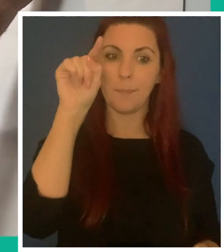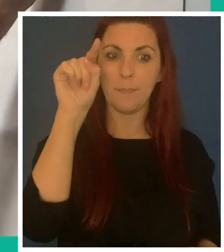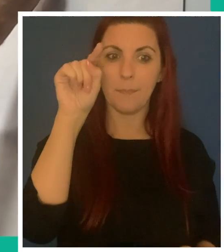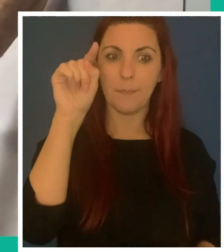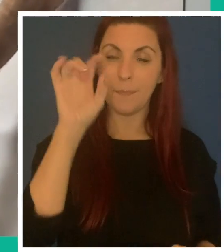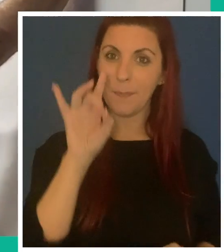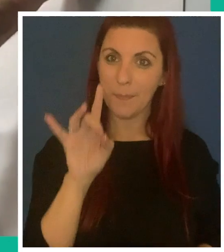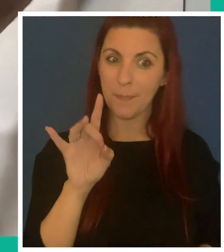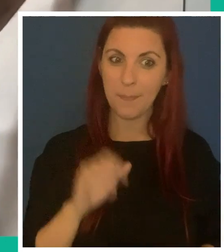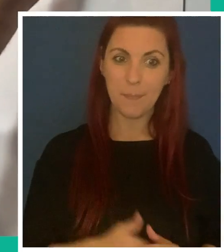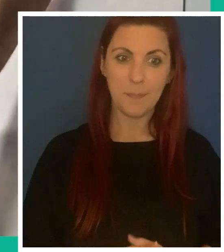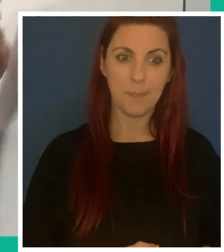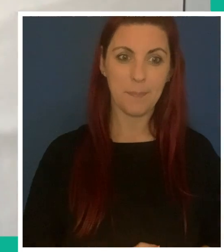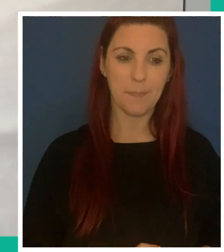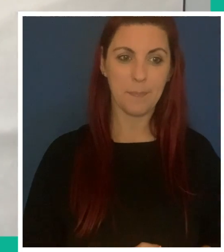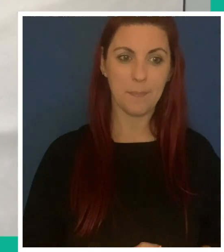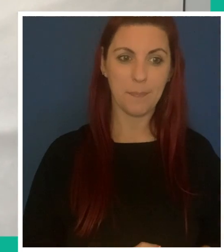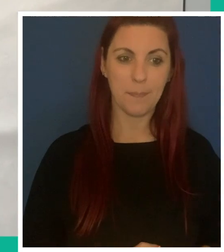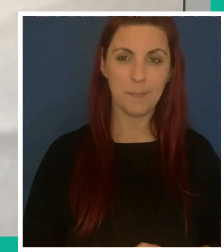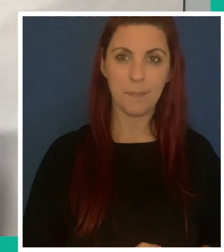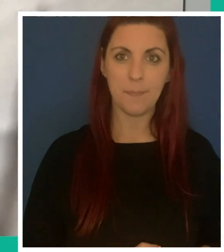comes around like this and up to her mask again, all right.